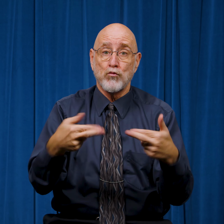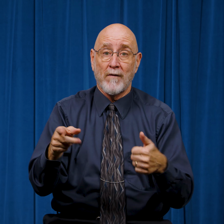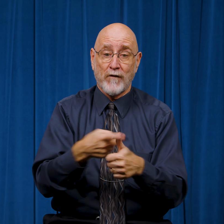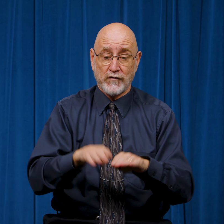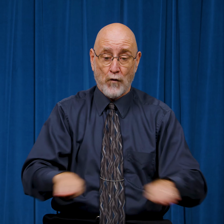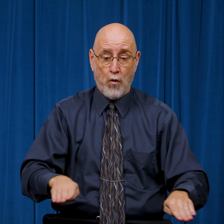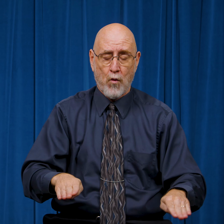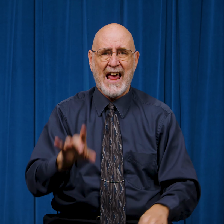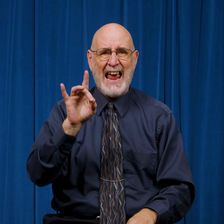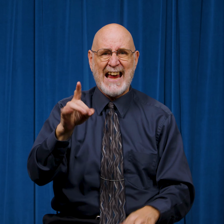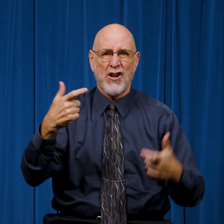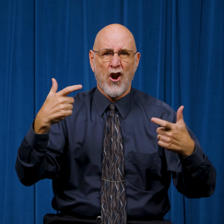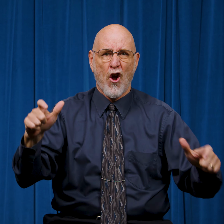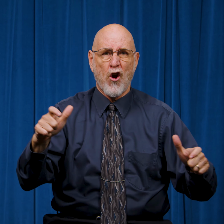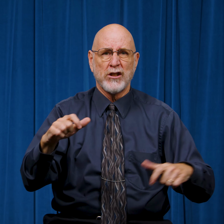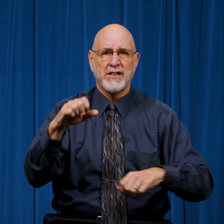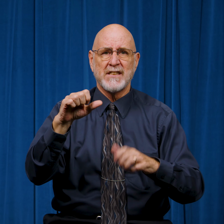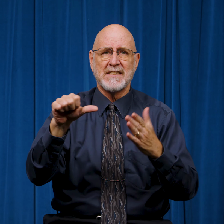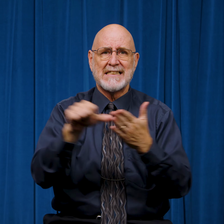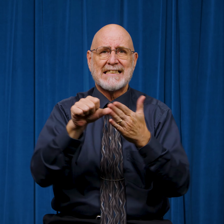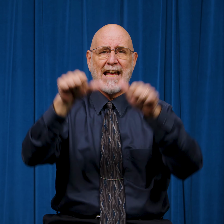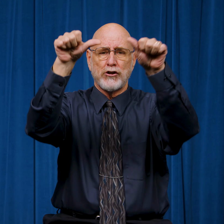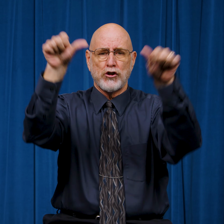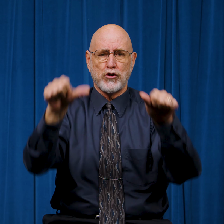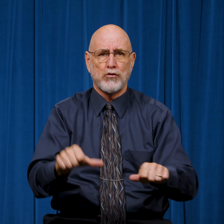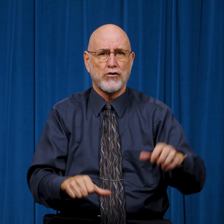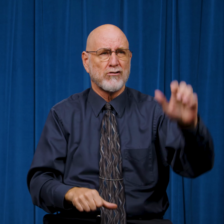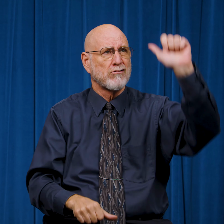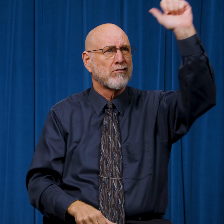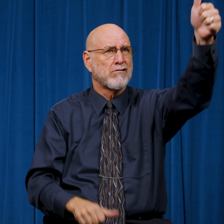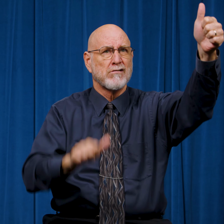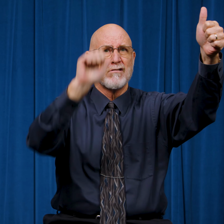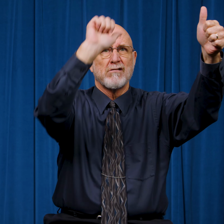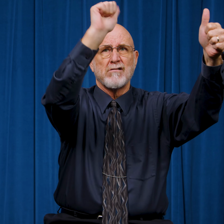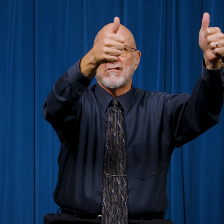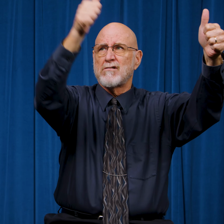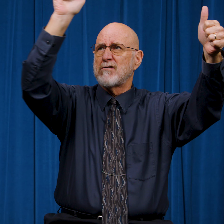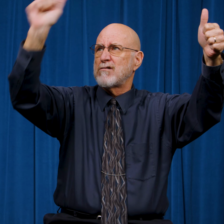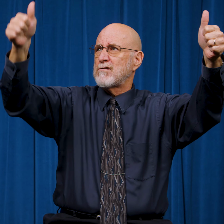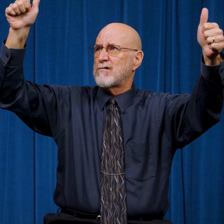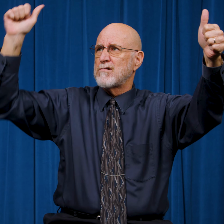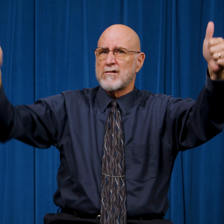there are eight large statues above the giant marble columns that surround the room.